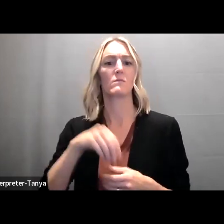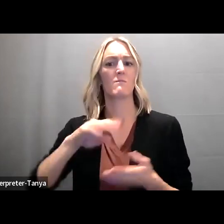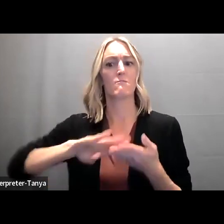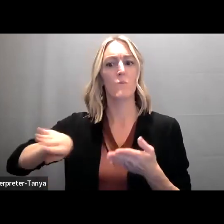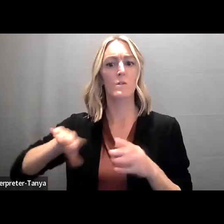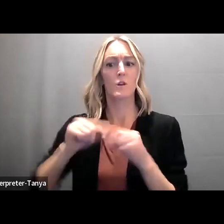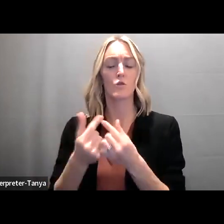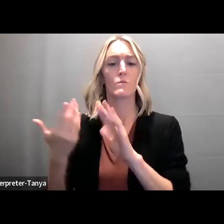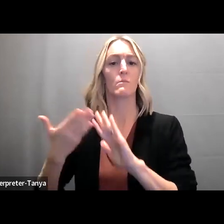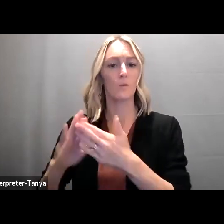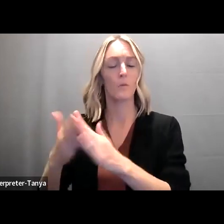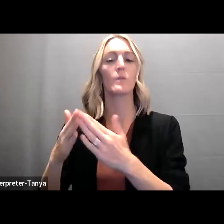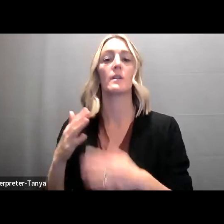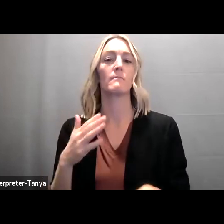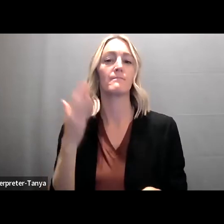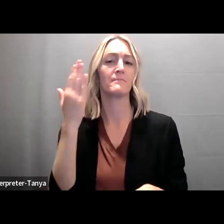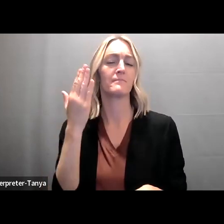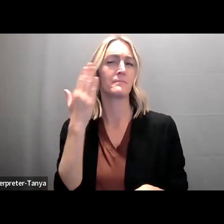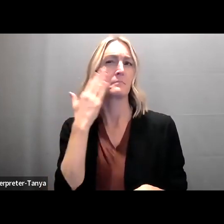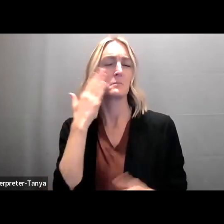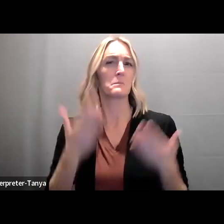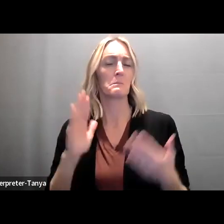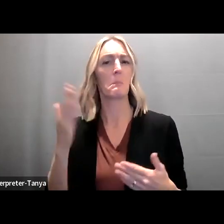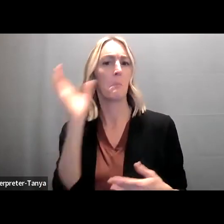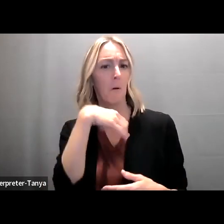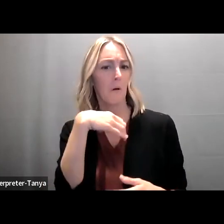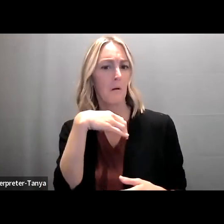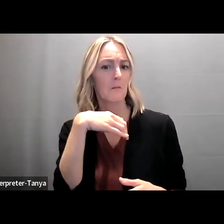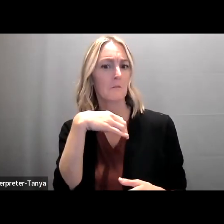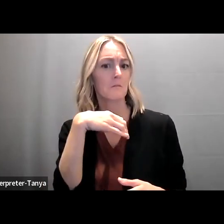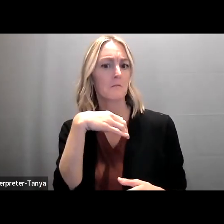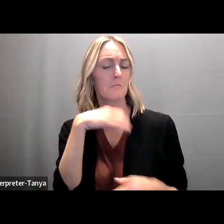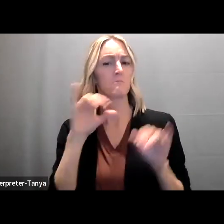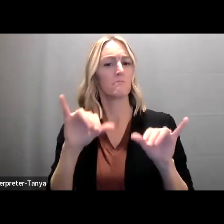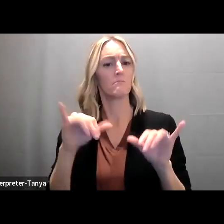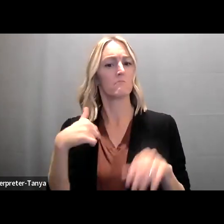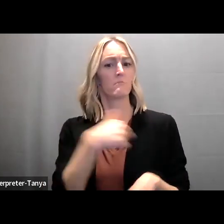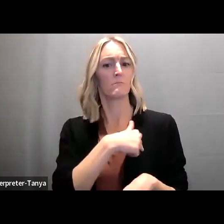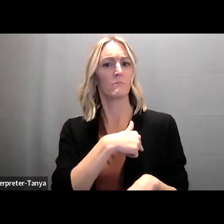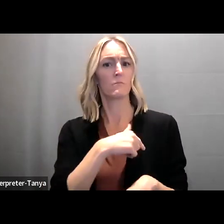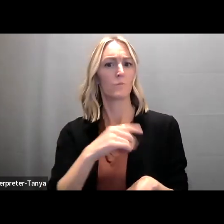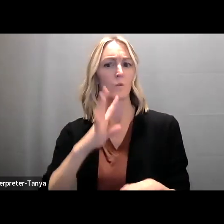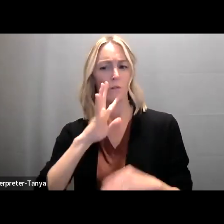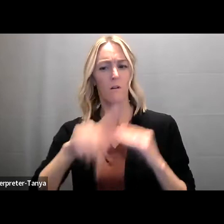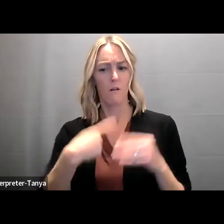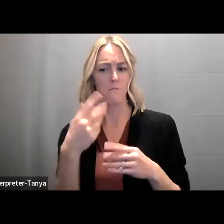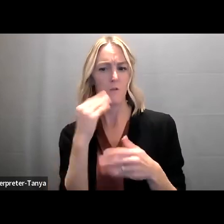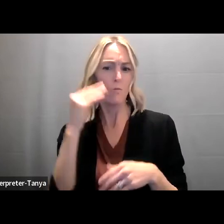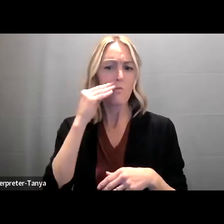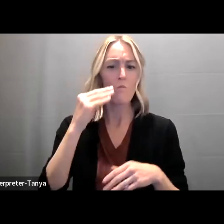So I know it may seem kind of Audrey to think well we're talking about home and community based service what to ensure equity.